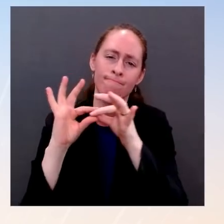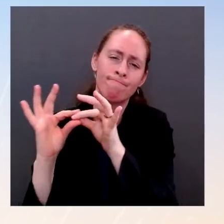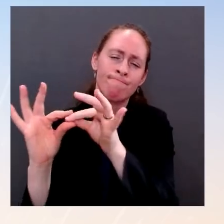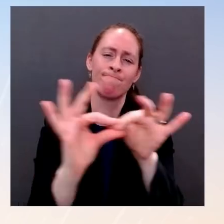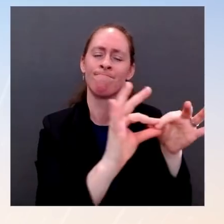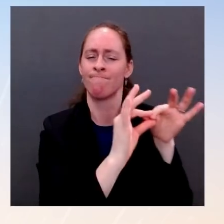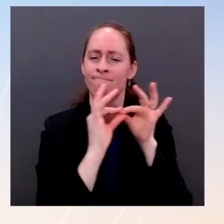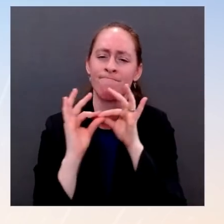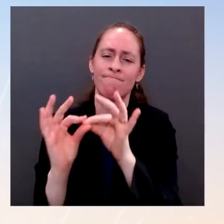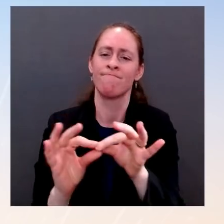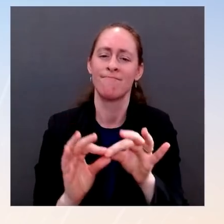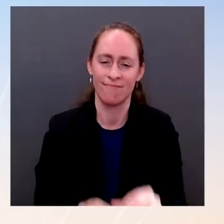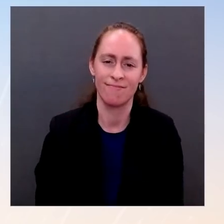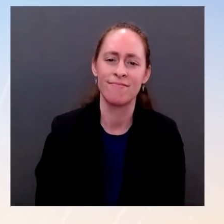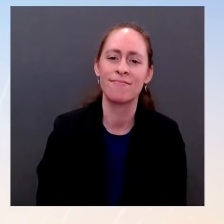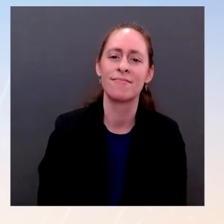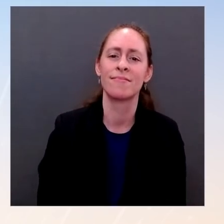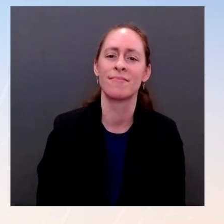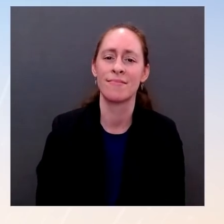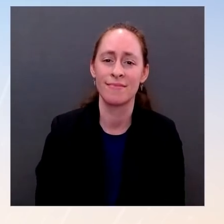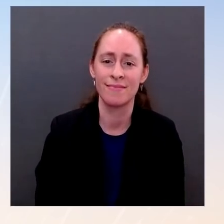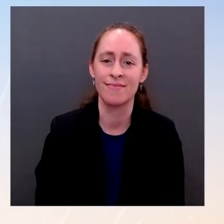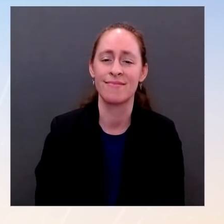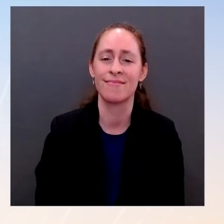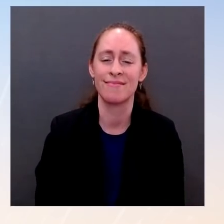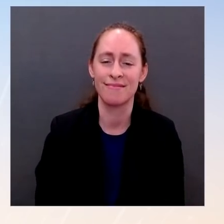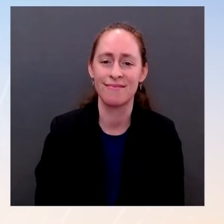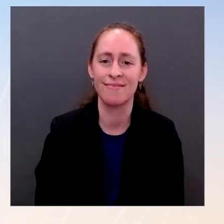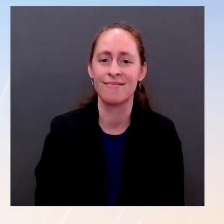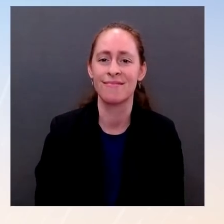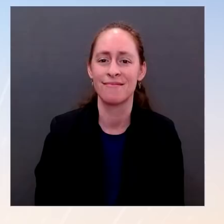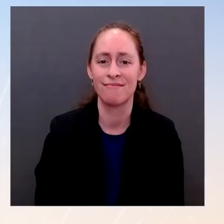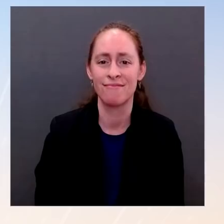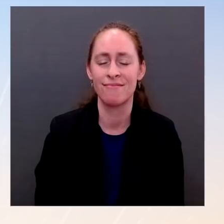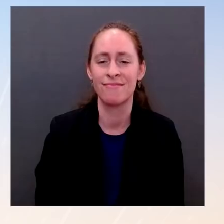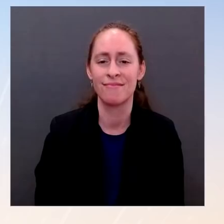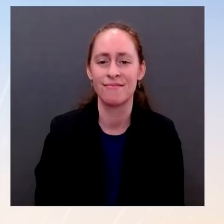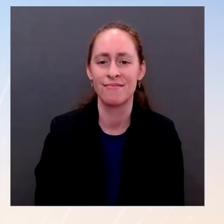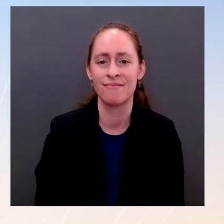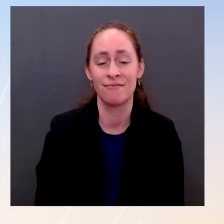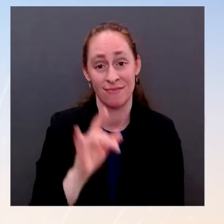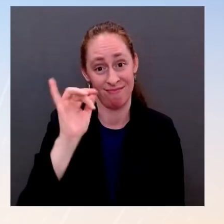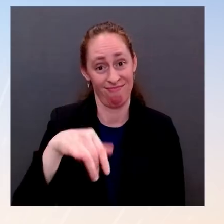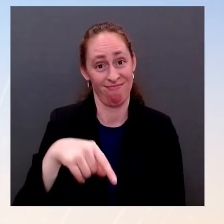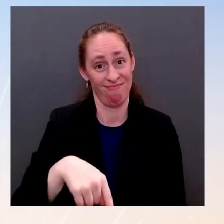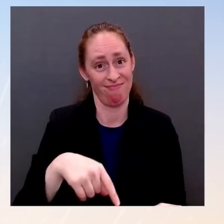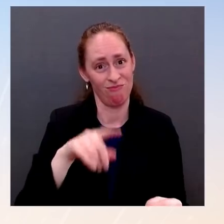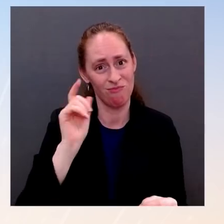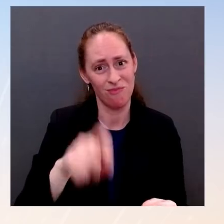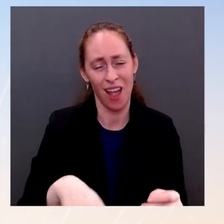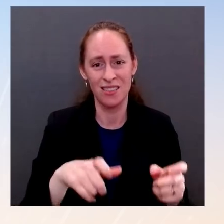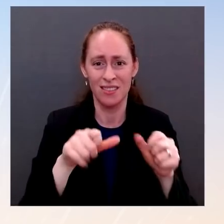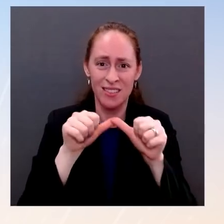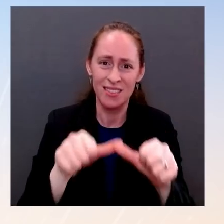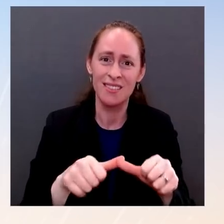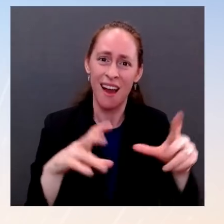It happens through a lot of work and effort and a lot of direction by the President of the United States. So this is an effort to have a conversation